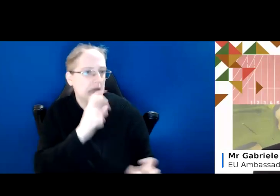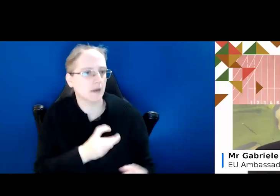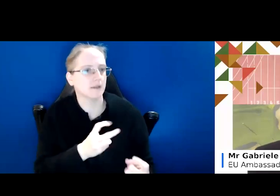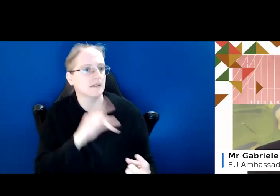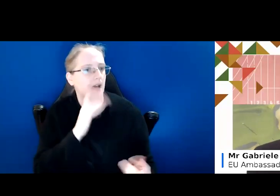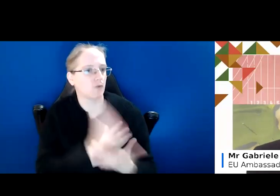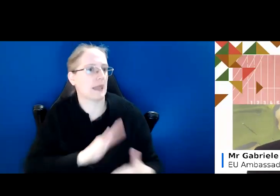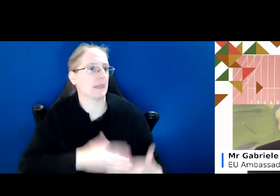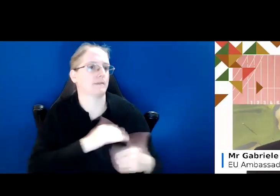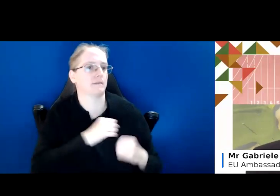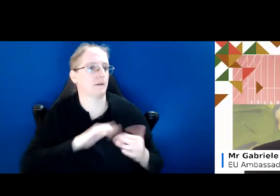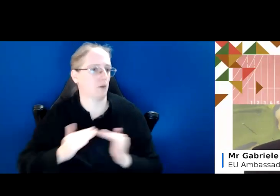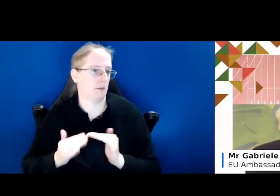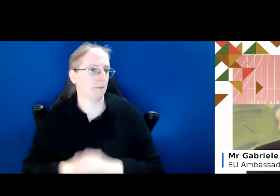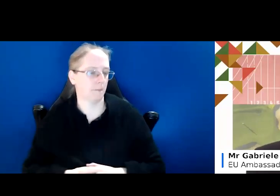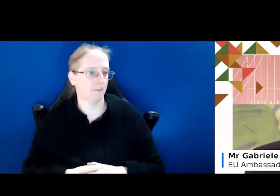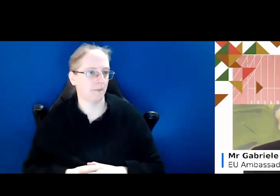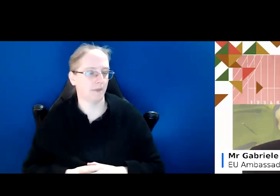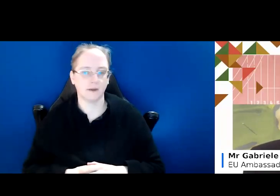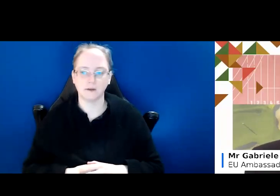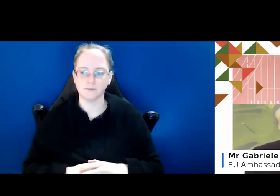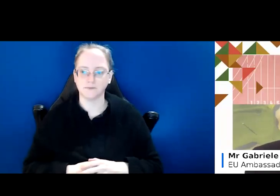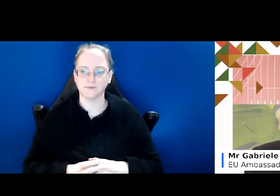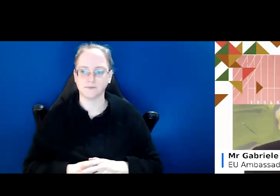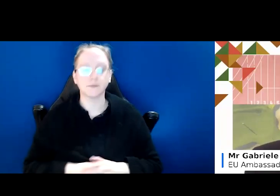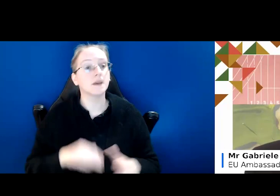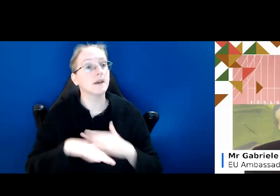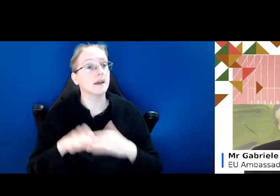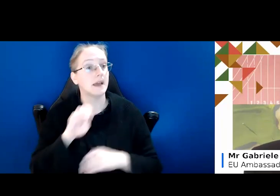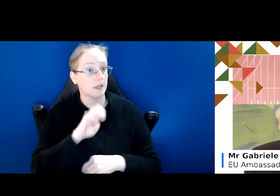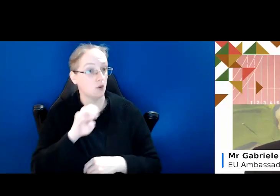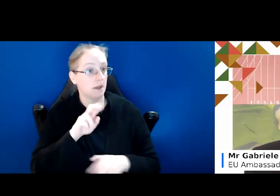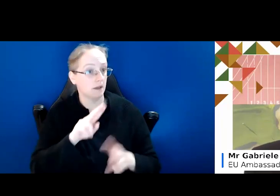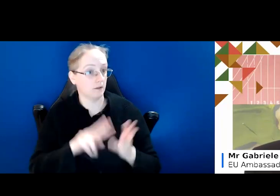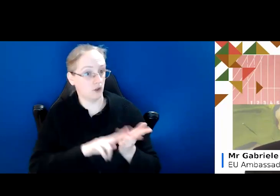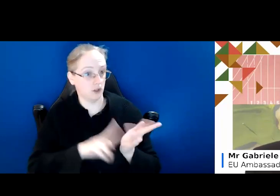we work tirelessly to build a society that holds to the values of human